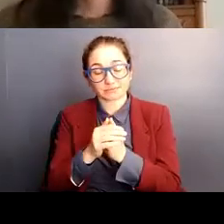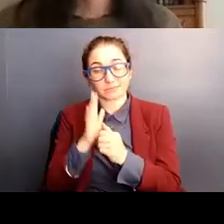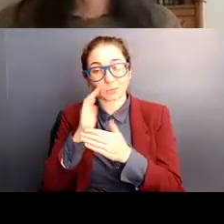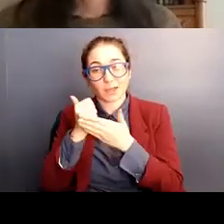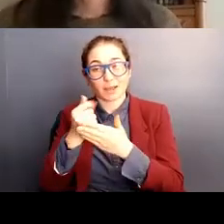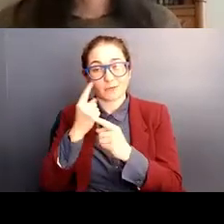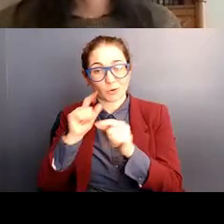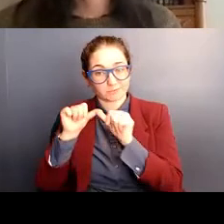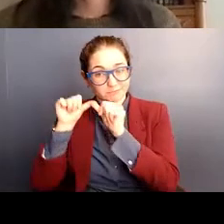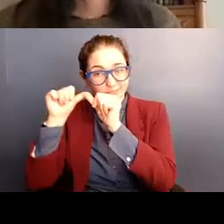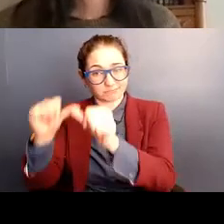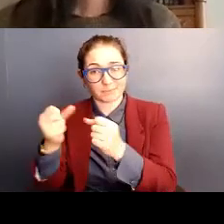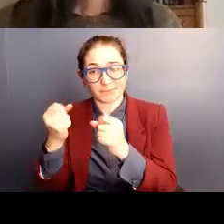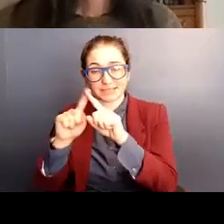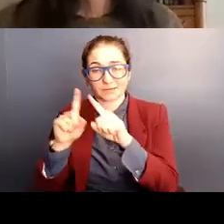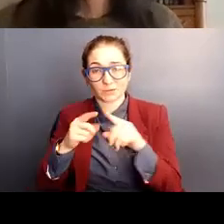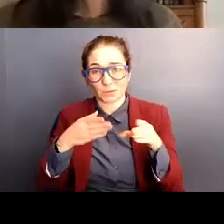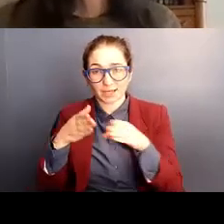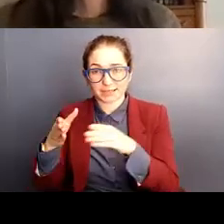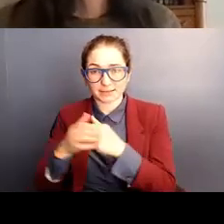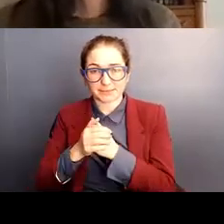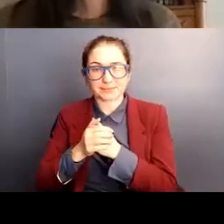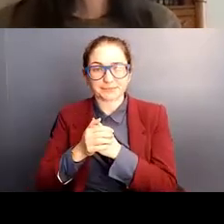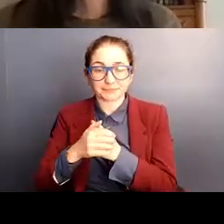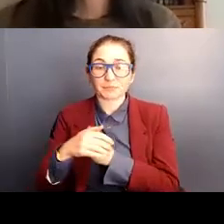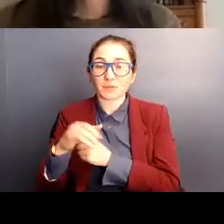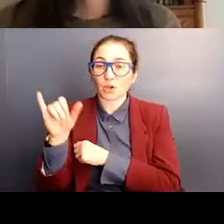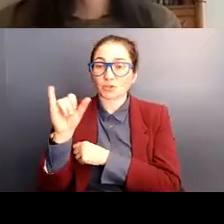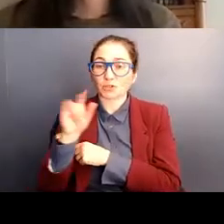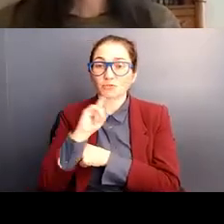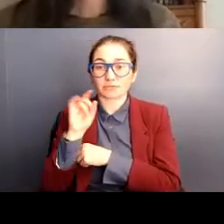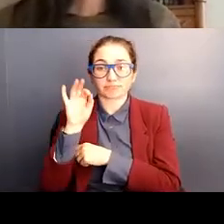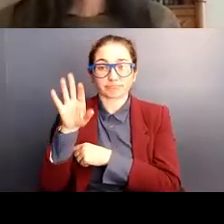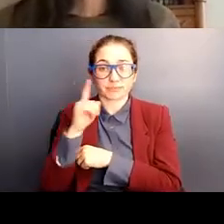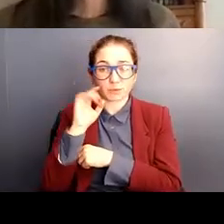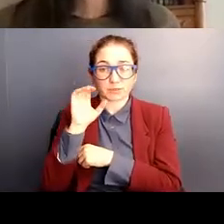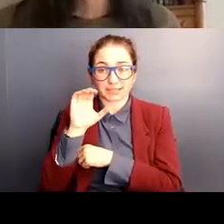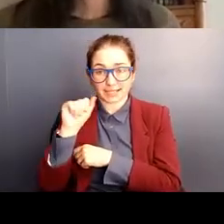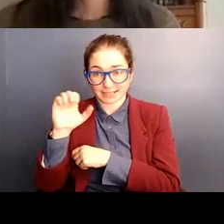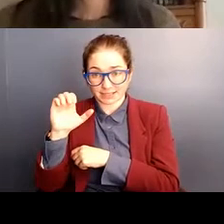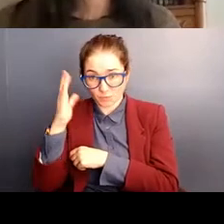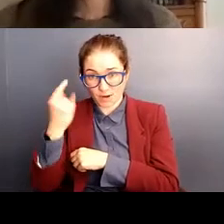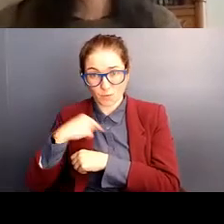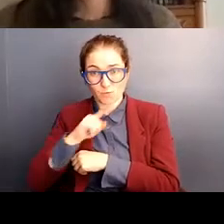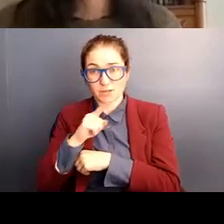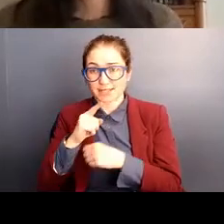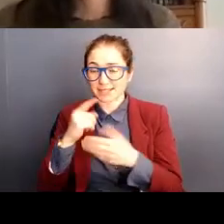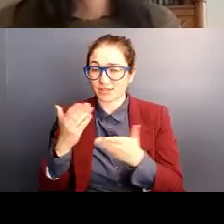long run in a lot of different ways. And then another plug for CCAC, because we really are here to connect you with other people doing the same